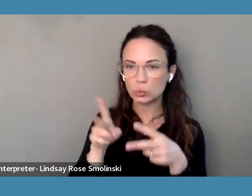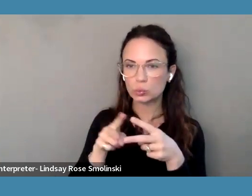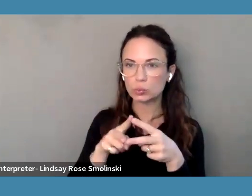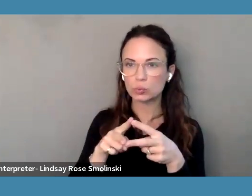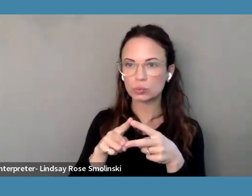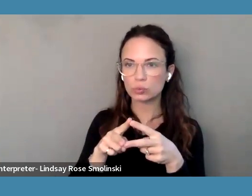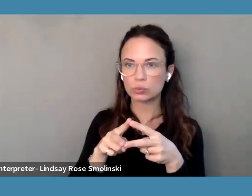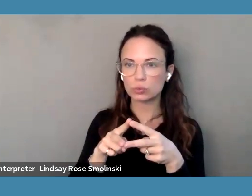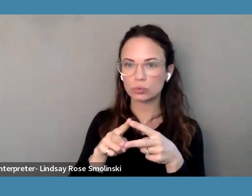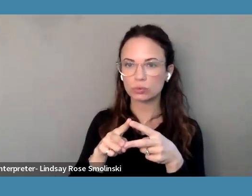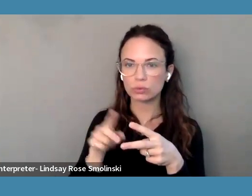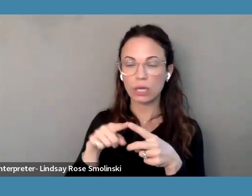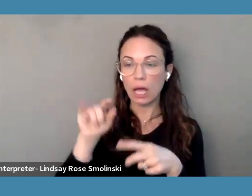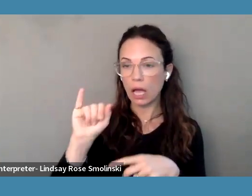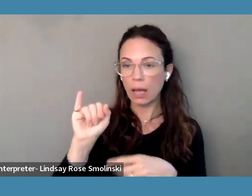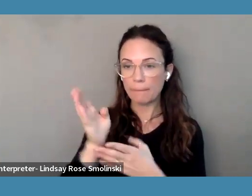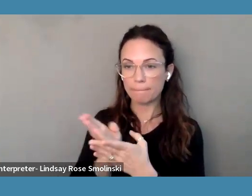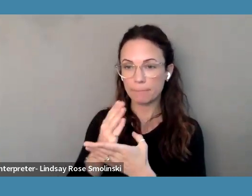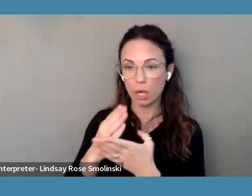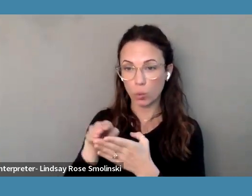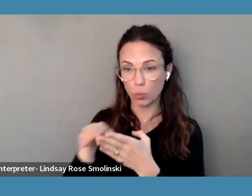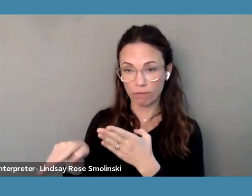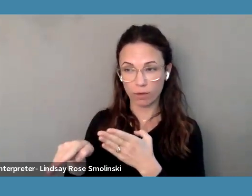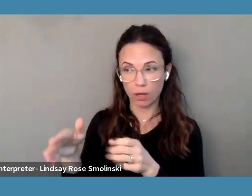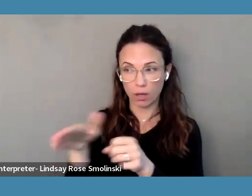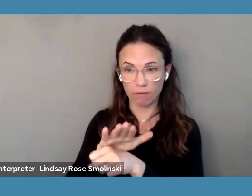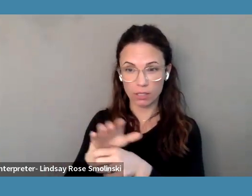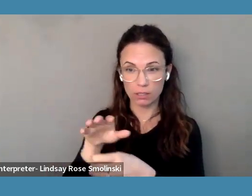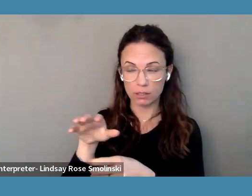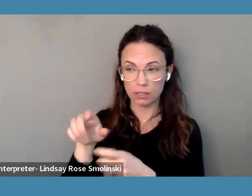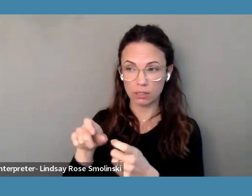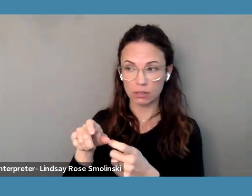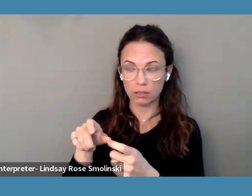does the iBudget waiver cover special needs children in PPEC?